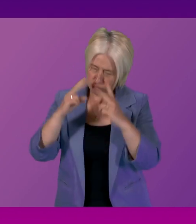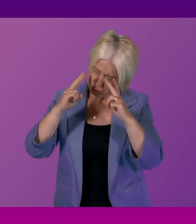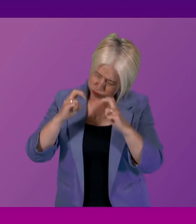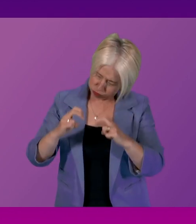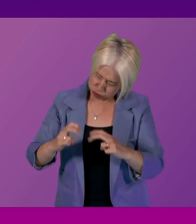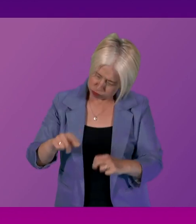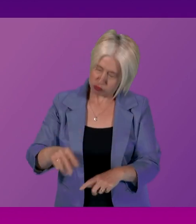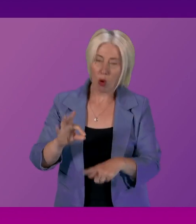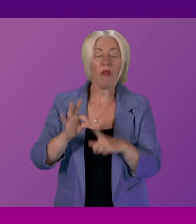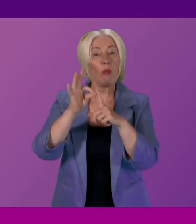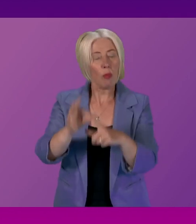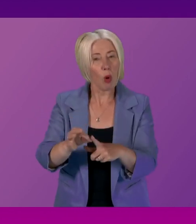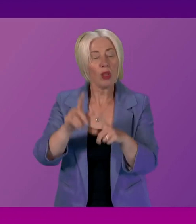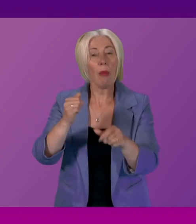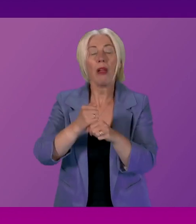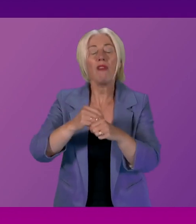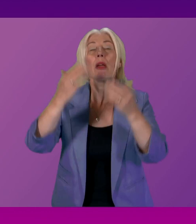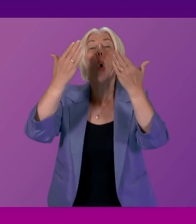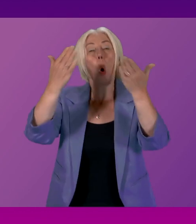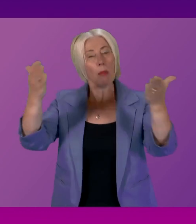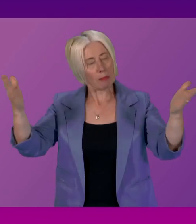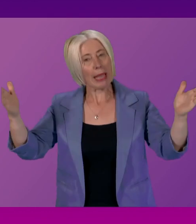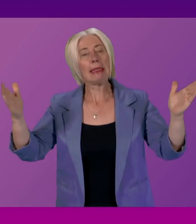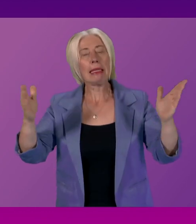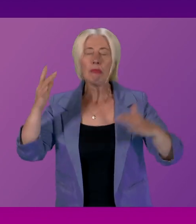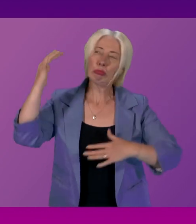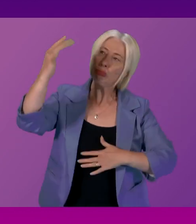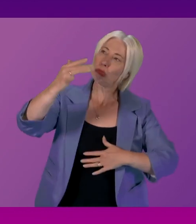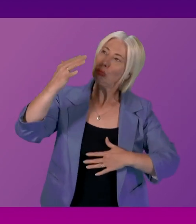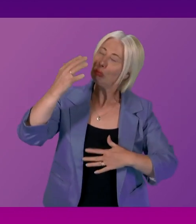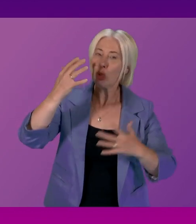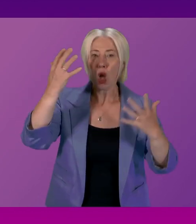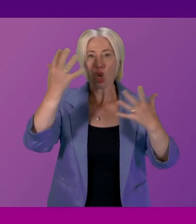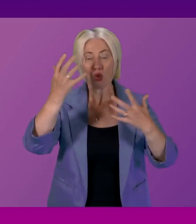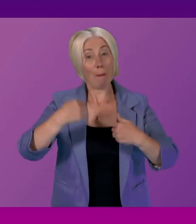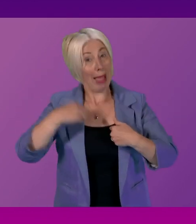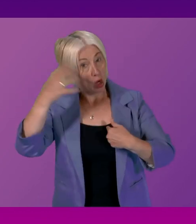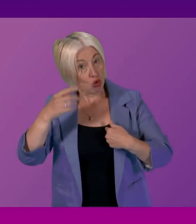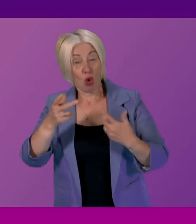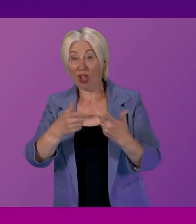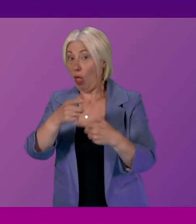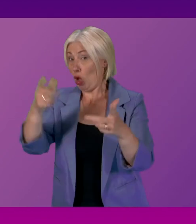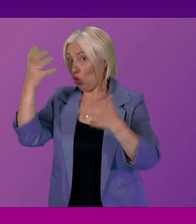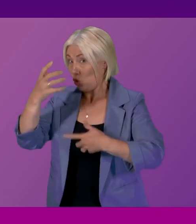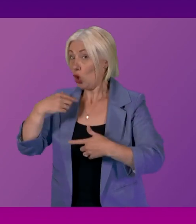that his Government has an open mind and is reflecting on those concerns, which are indeed my concerns? Yes.